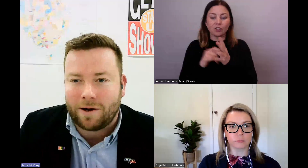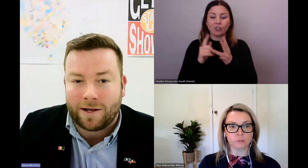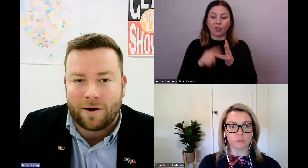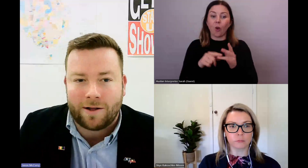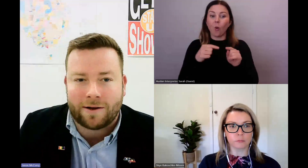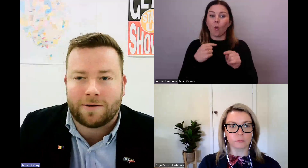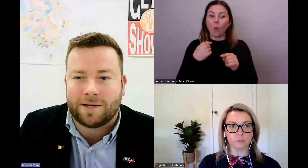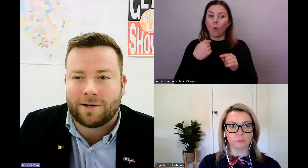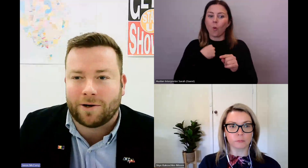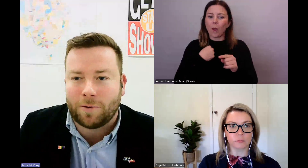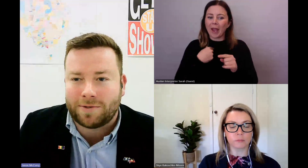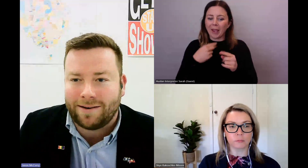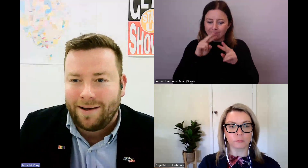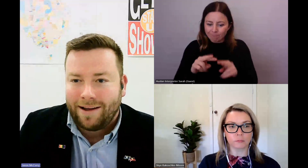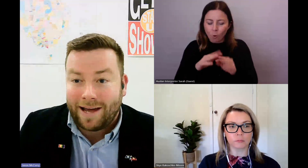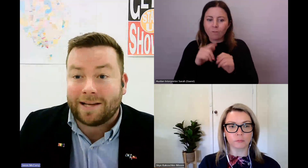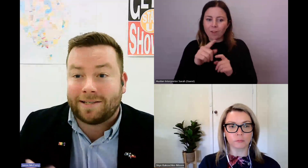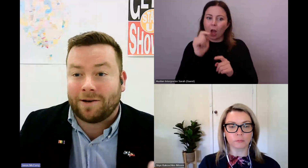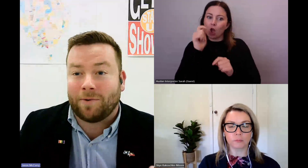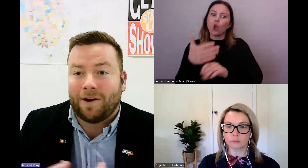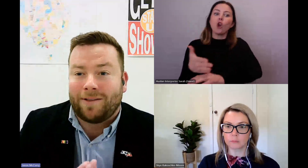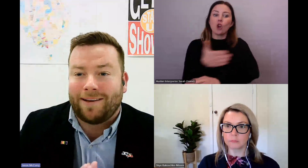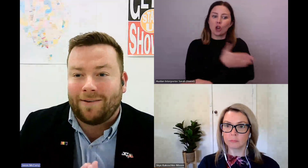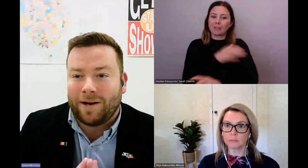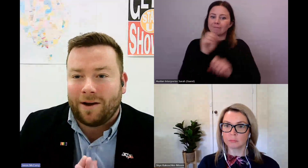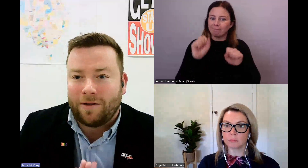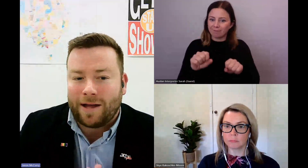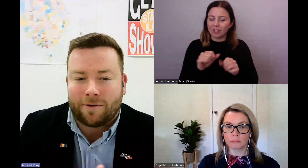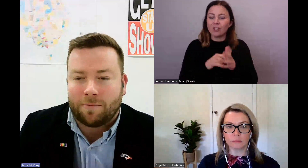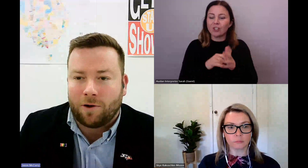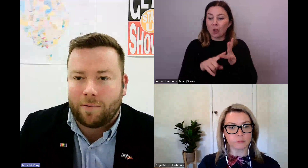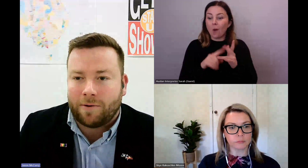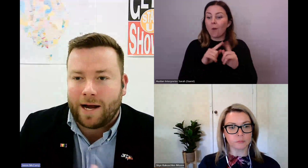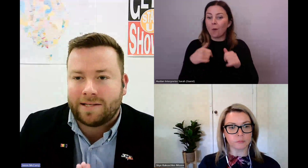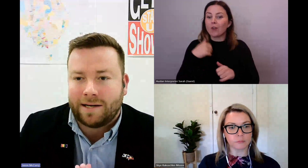quite early on in the co-design groups and yes so we know the we know the underemployment rates